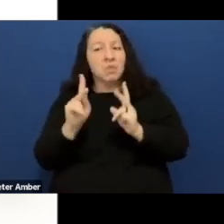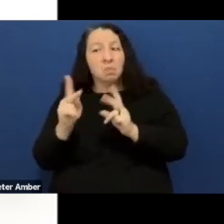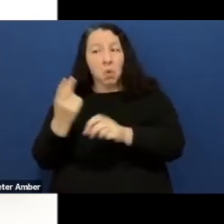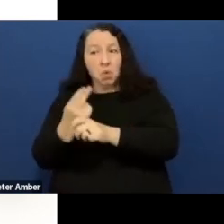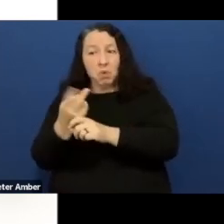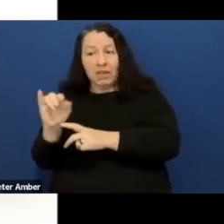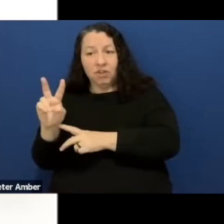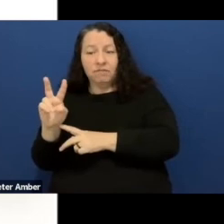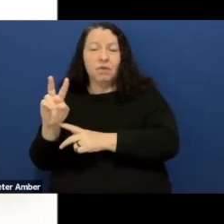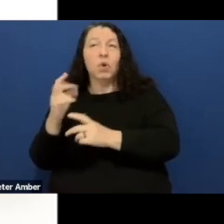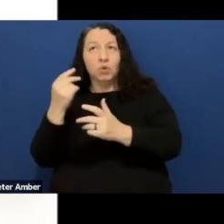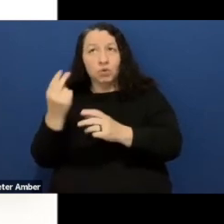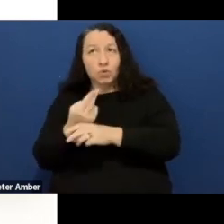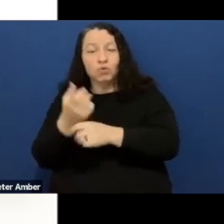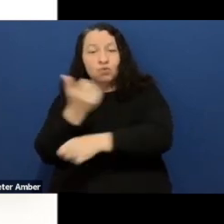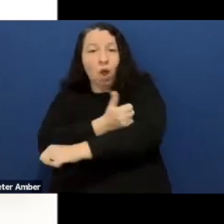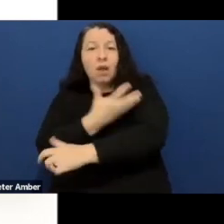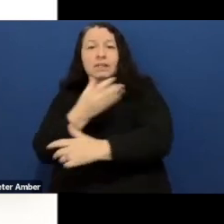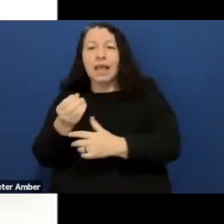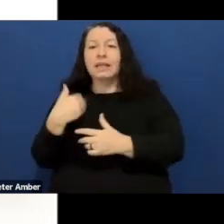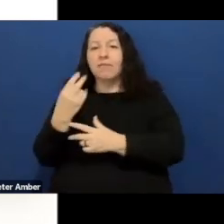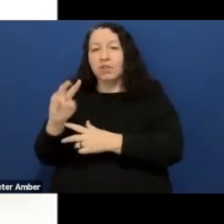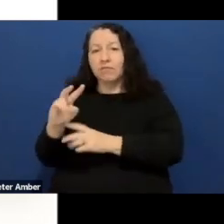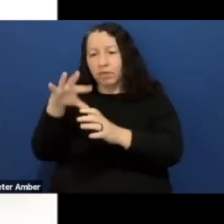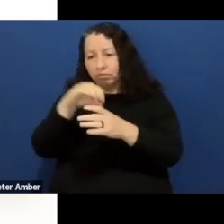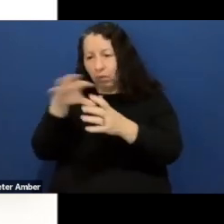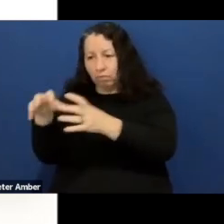created by communities of people who use drugs and the HIV community,